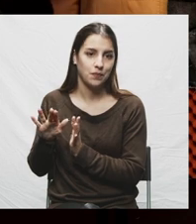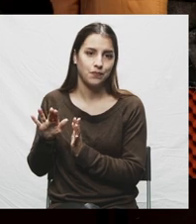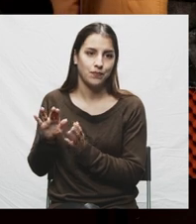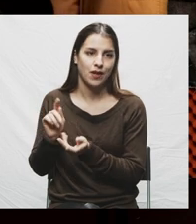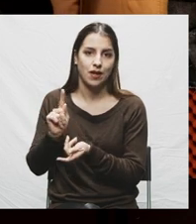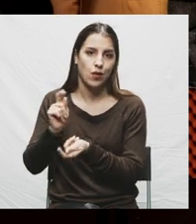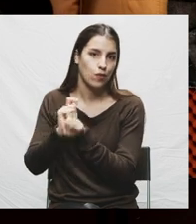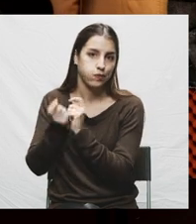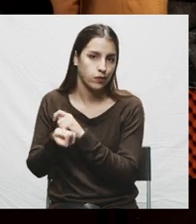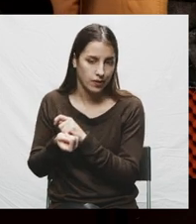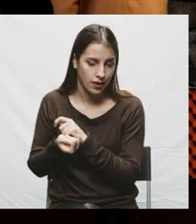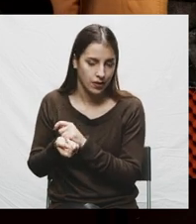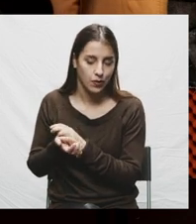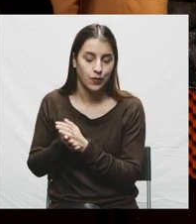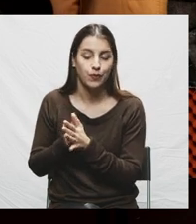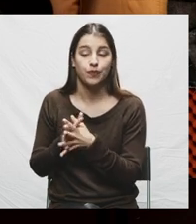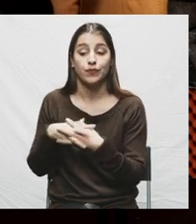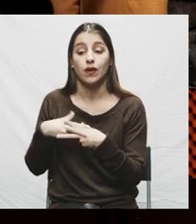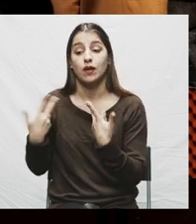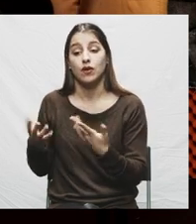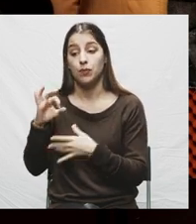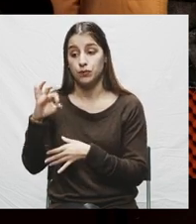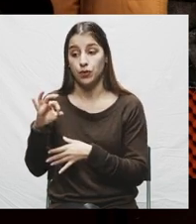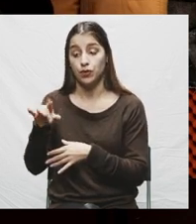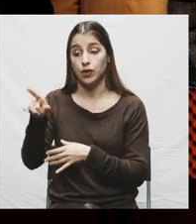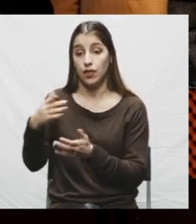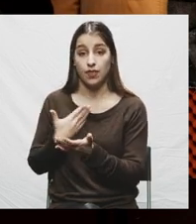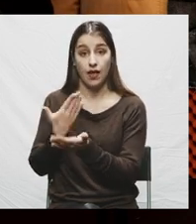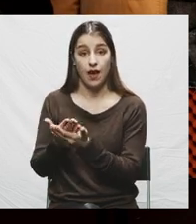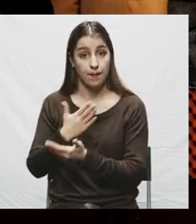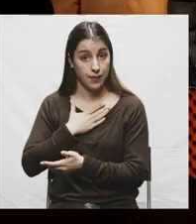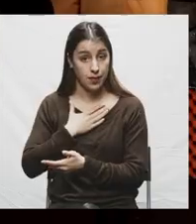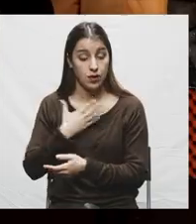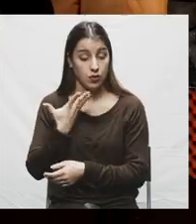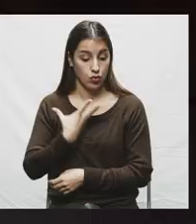Thus, I’m very thankful because in reality he made me fall in love with Dance